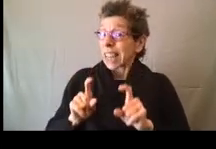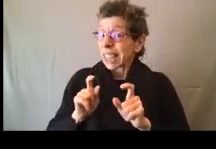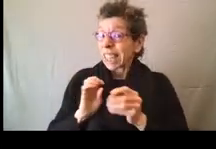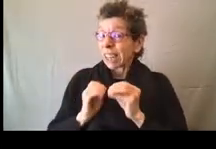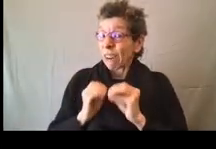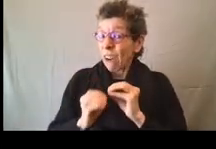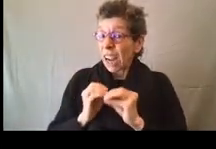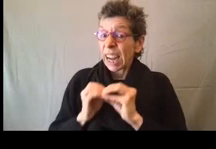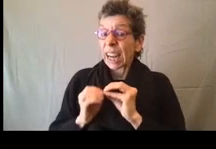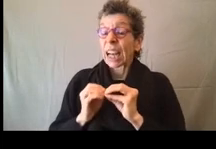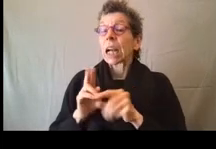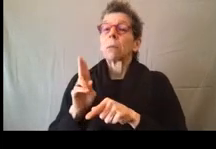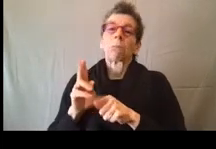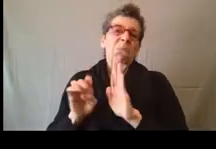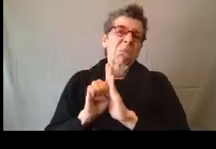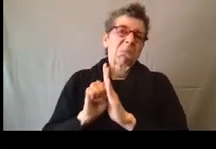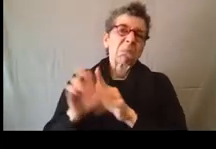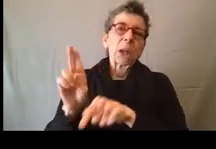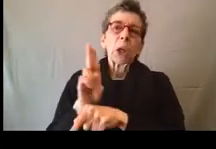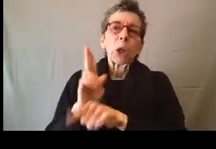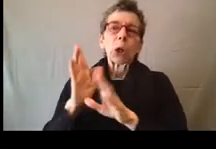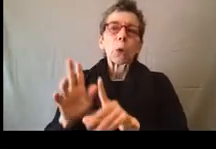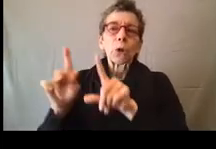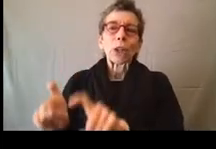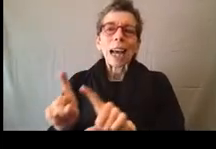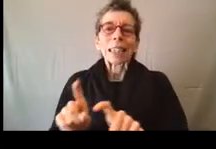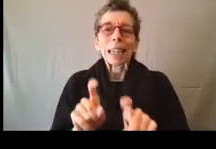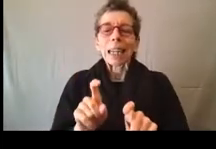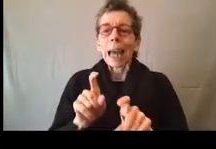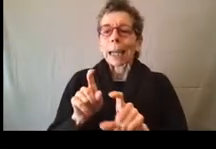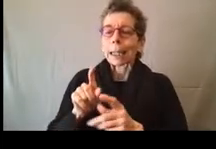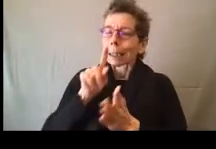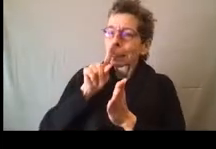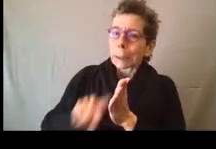user testing and we are doing interviews with small business representatives. And the tool